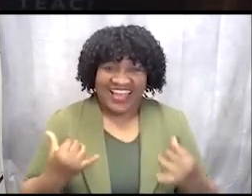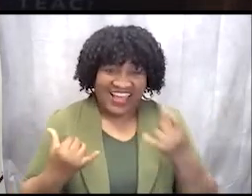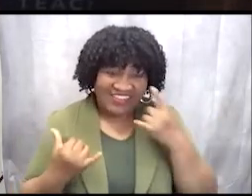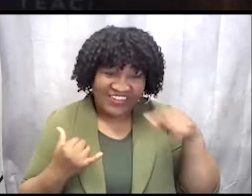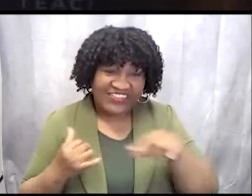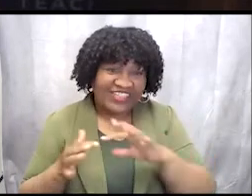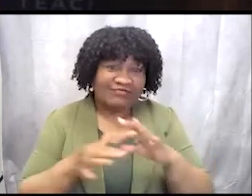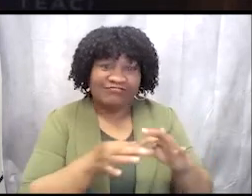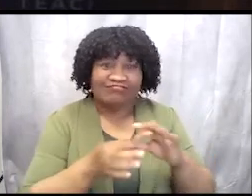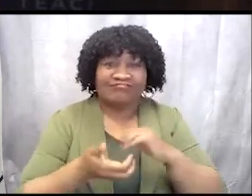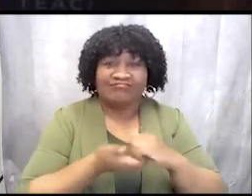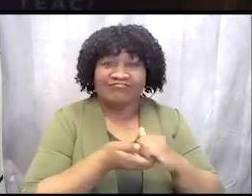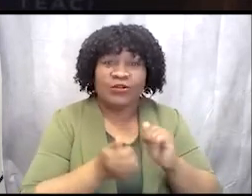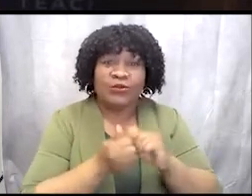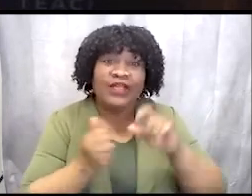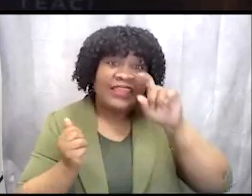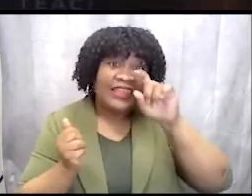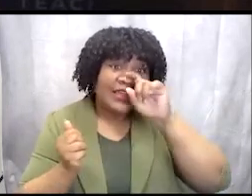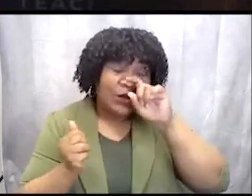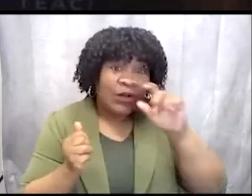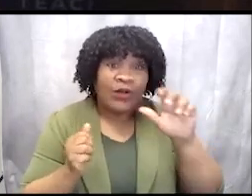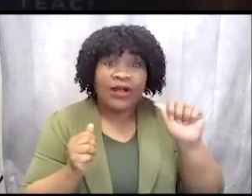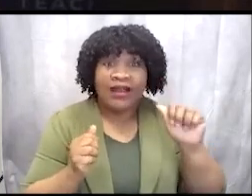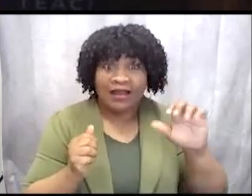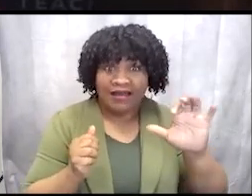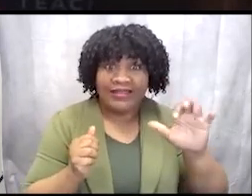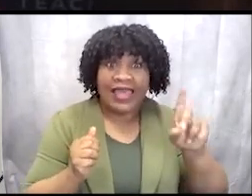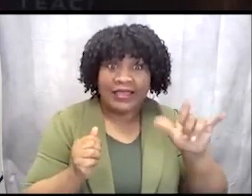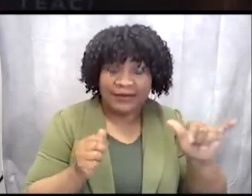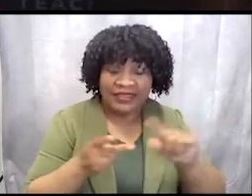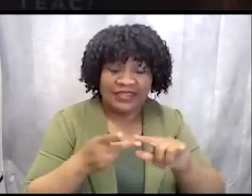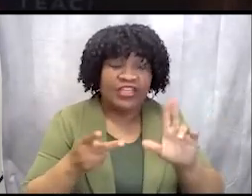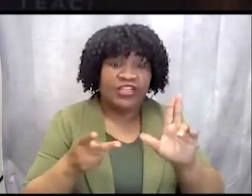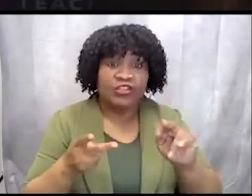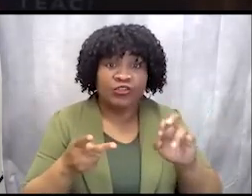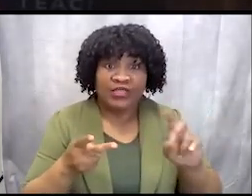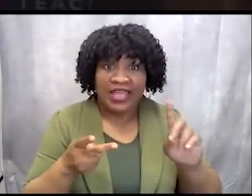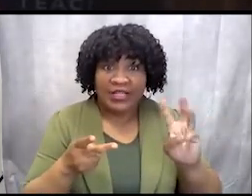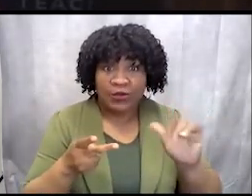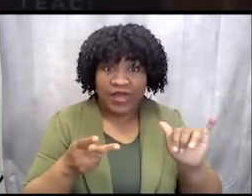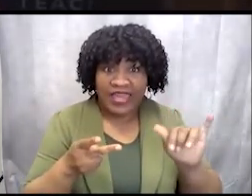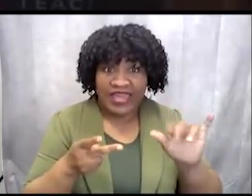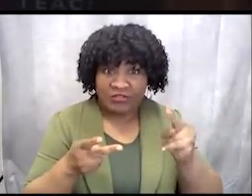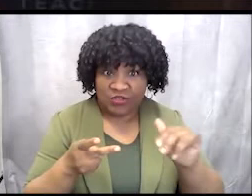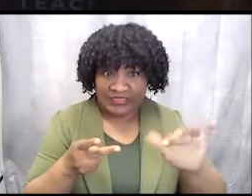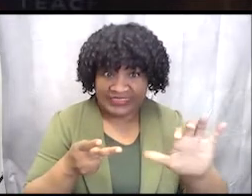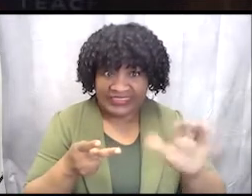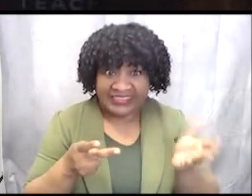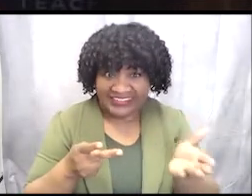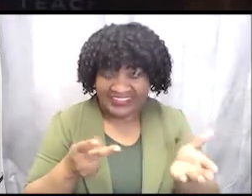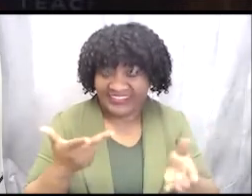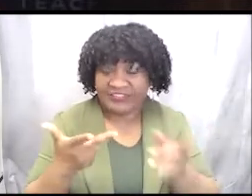in partnership with the Eagle Academy Foundation, United Way of New York City, here with us tonight,